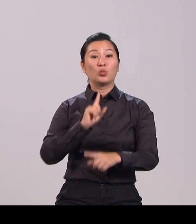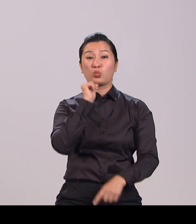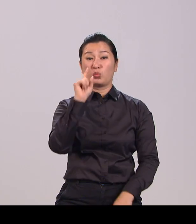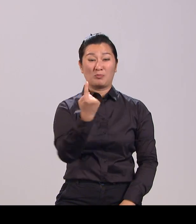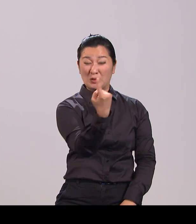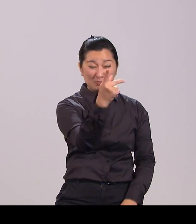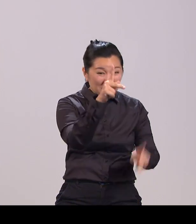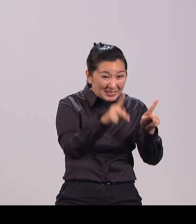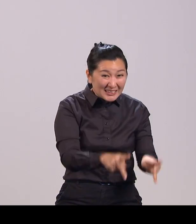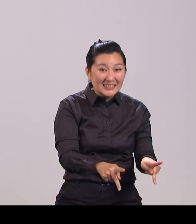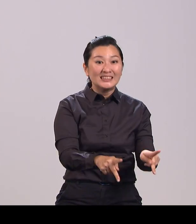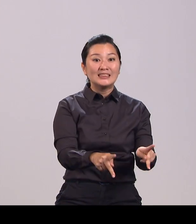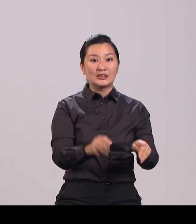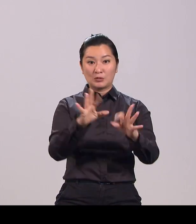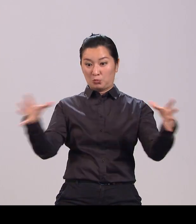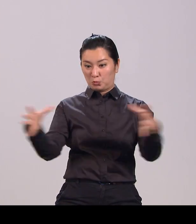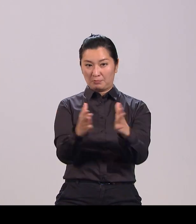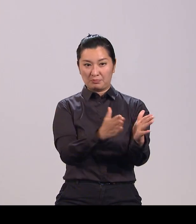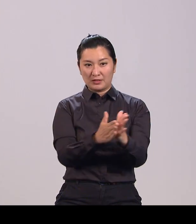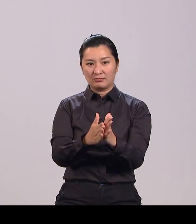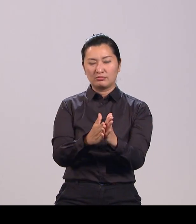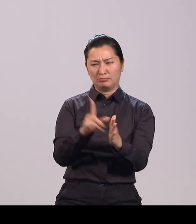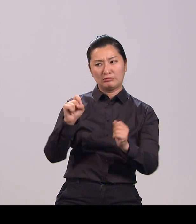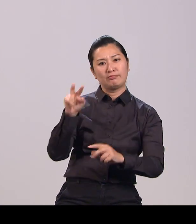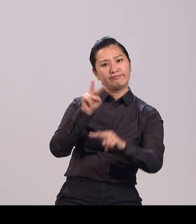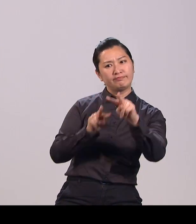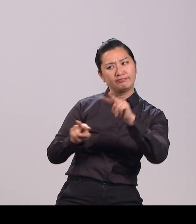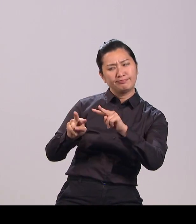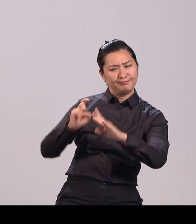it is much harder for the security forces to discover and prevent these attacks.